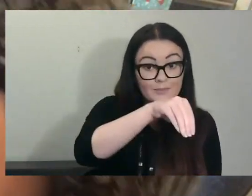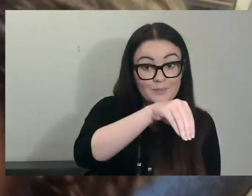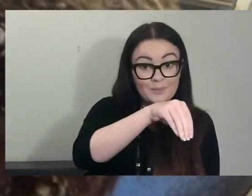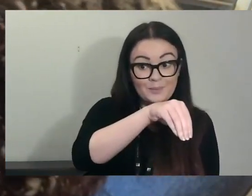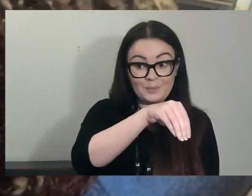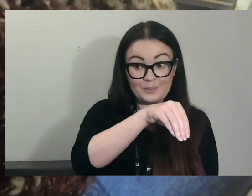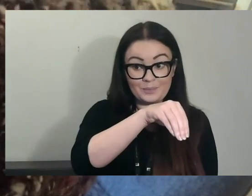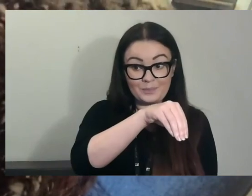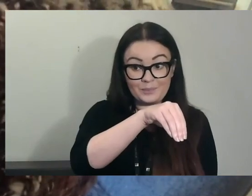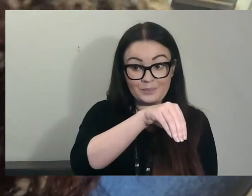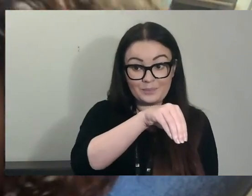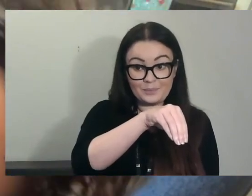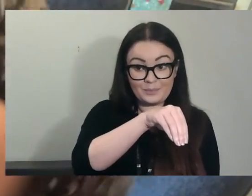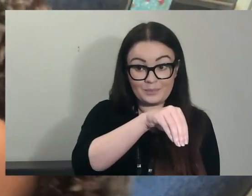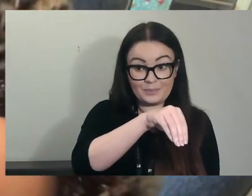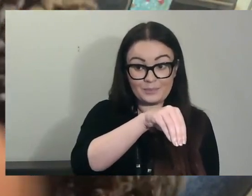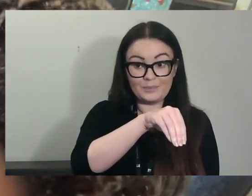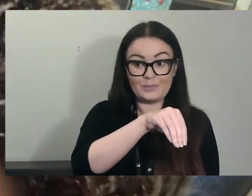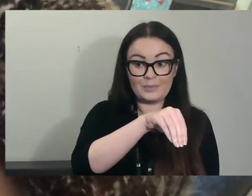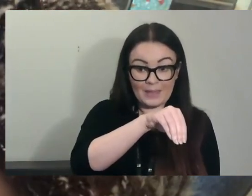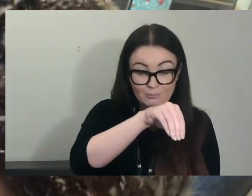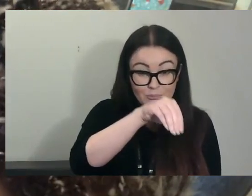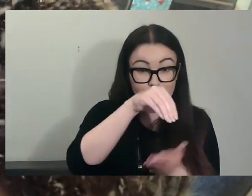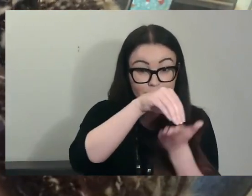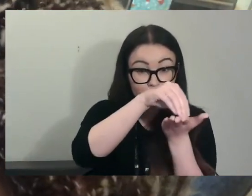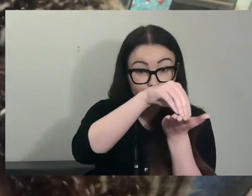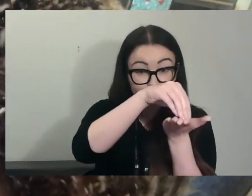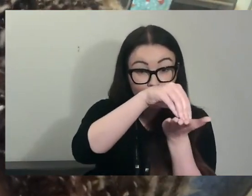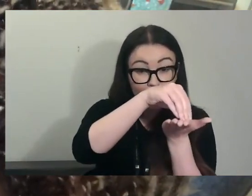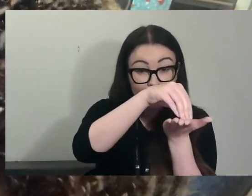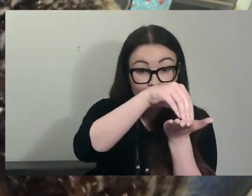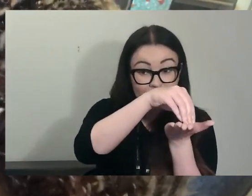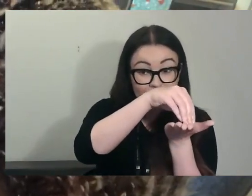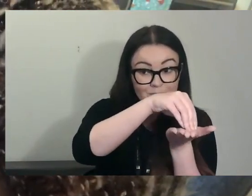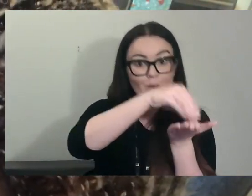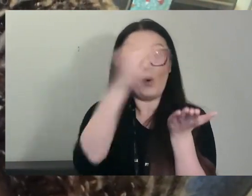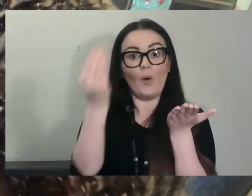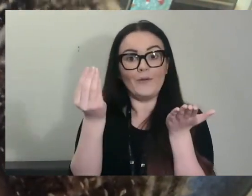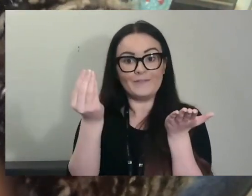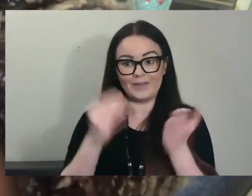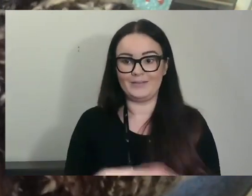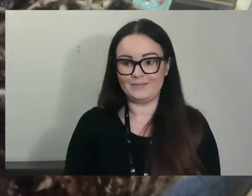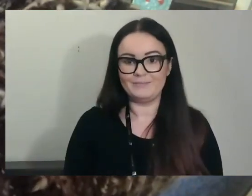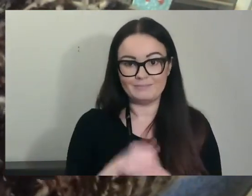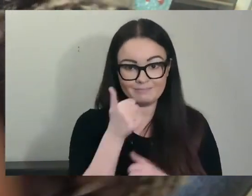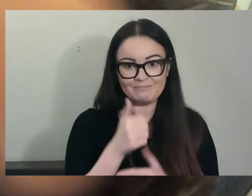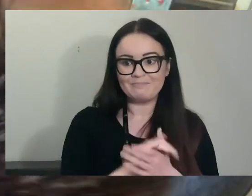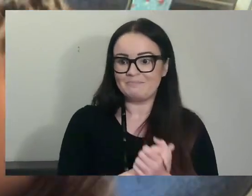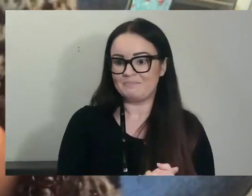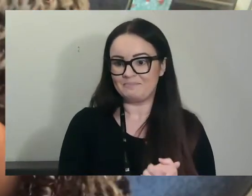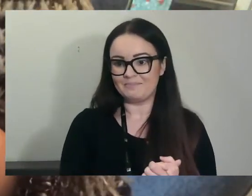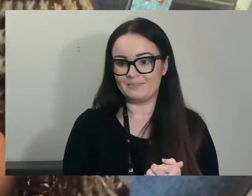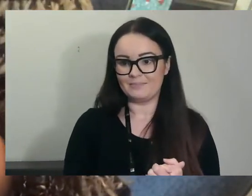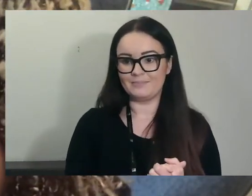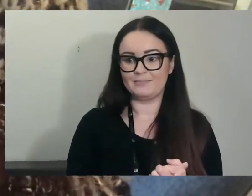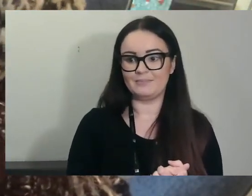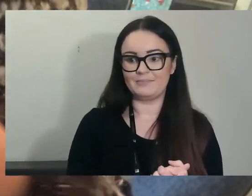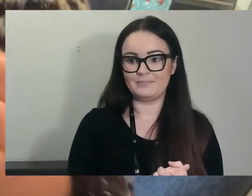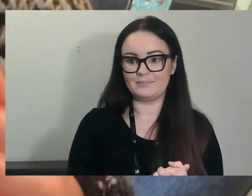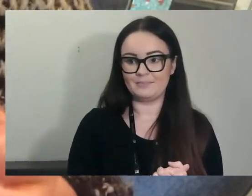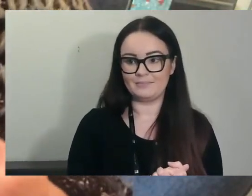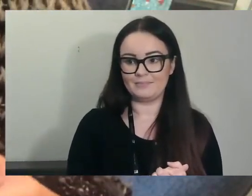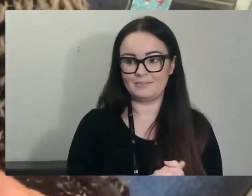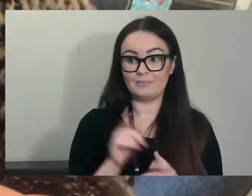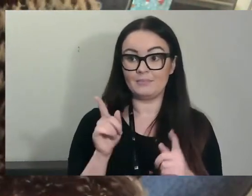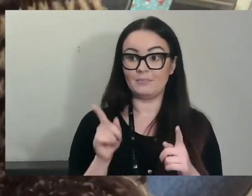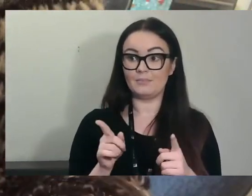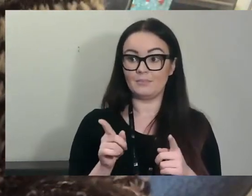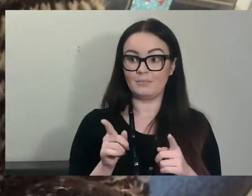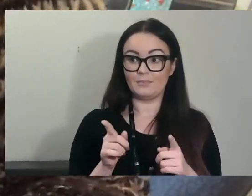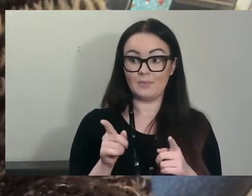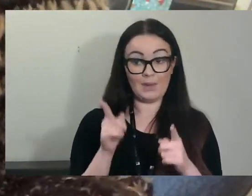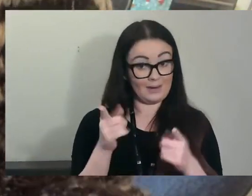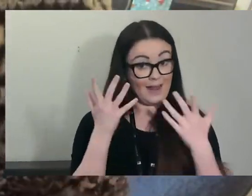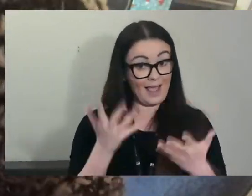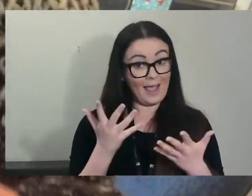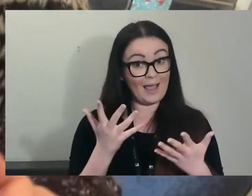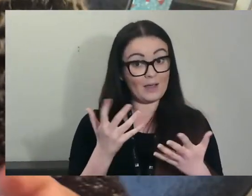put it down on the other side press press press and pull it away – there we go. So